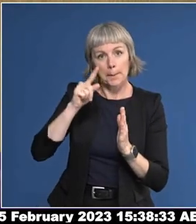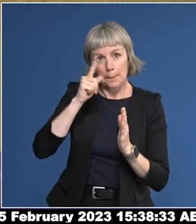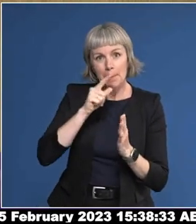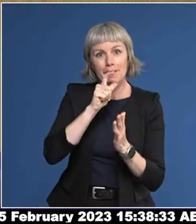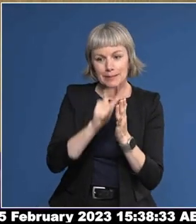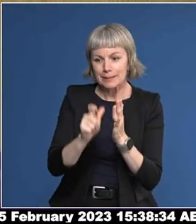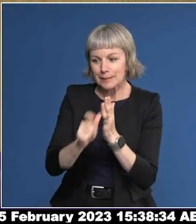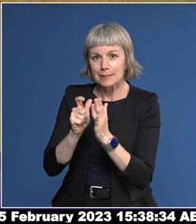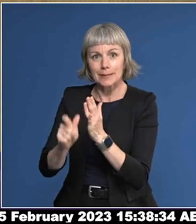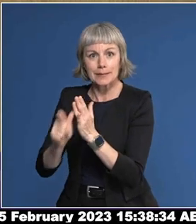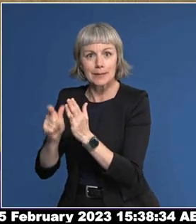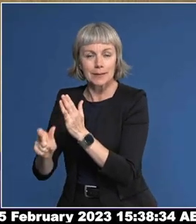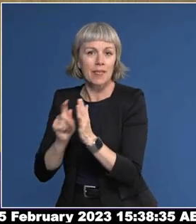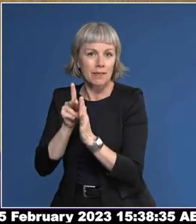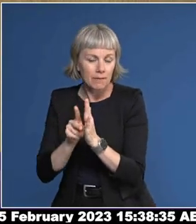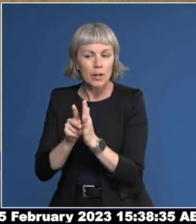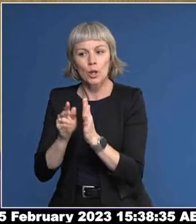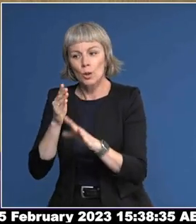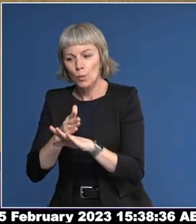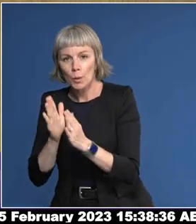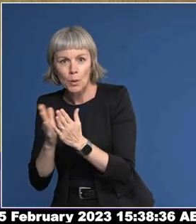support worker providers - sorry, disability support workers.